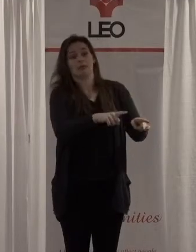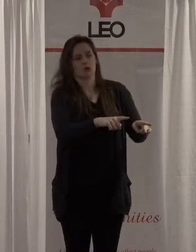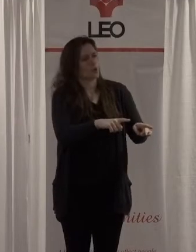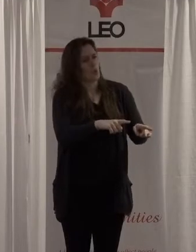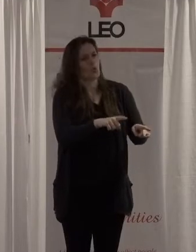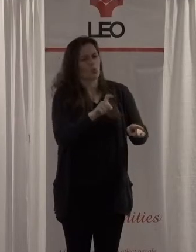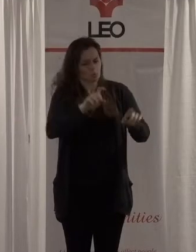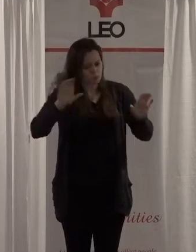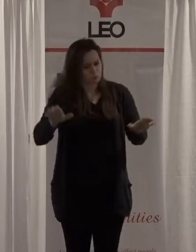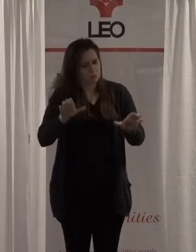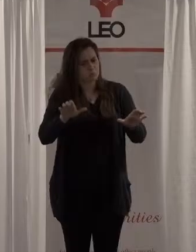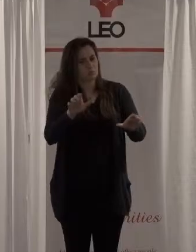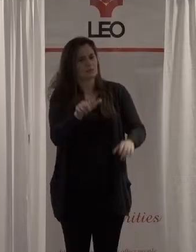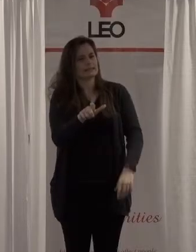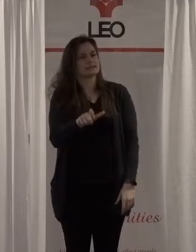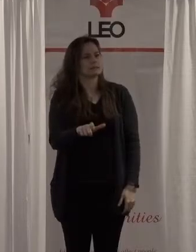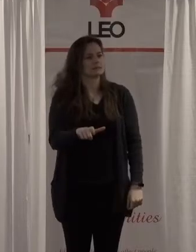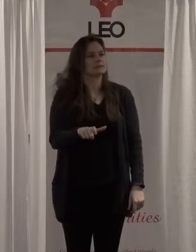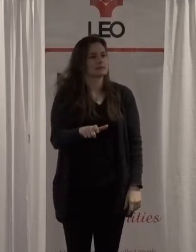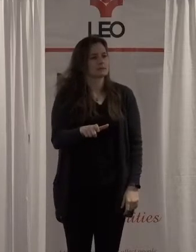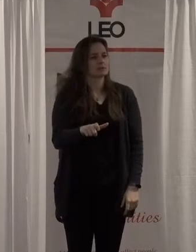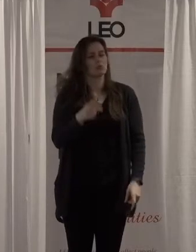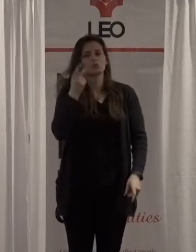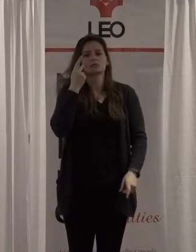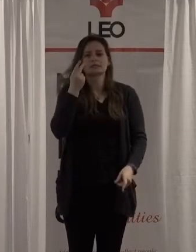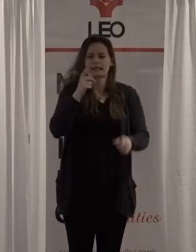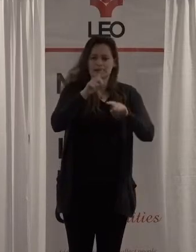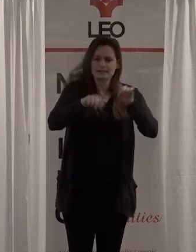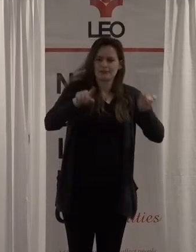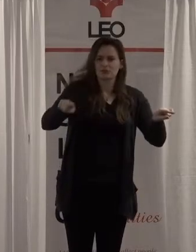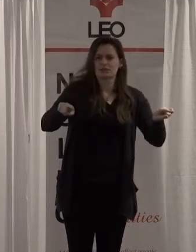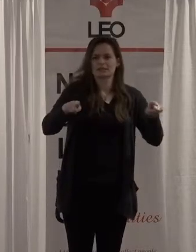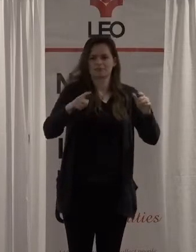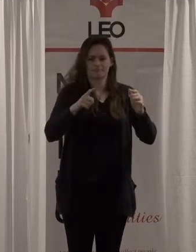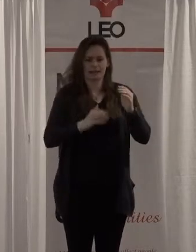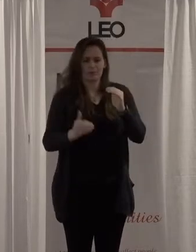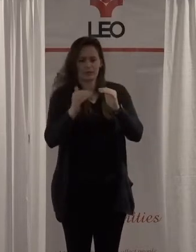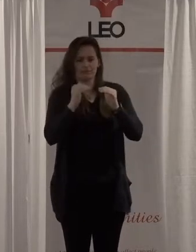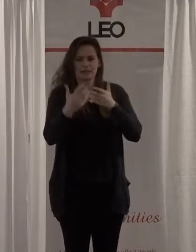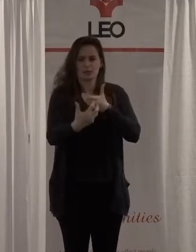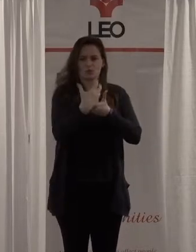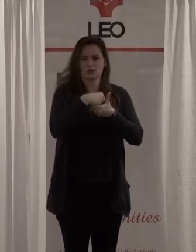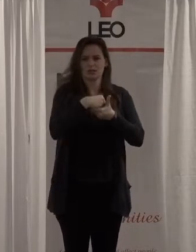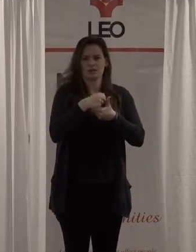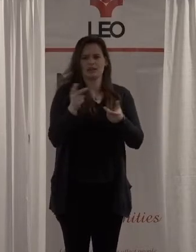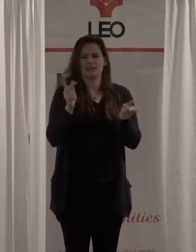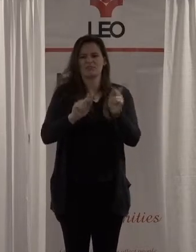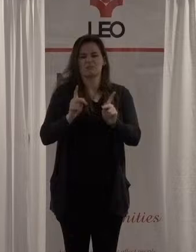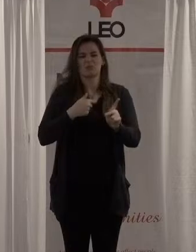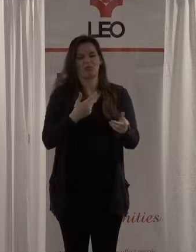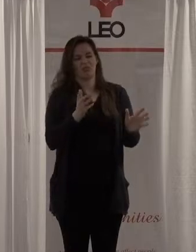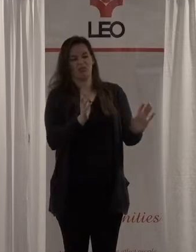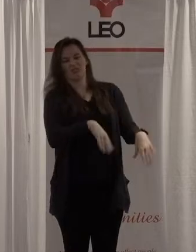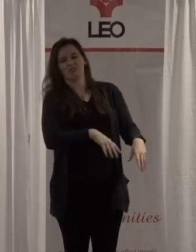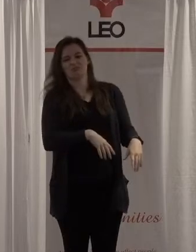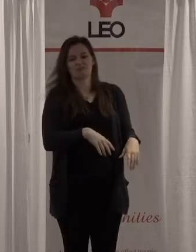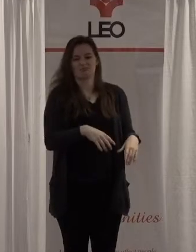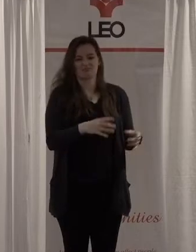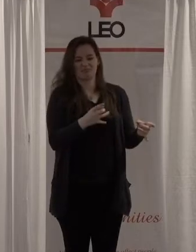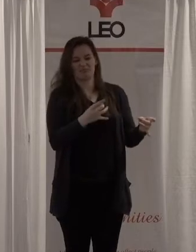WE SEE DIVERSITY EQUITY AND INCLUSION INCREASIZINGLY UNDER ATTACK MORE SO IN THE UNITED STATES BUT STARTING TO HAPPEN HERE